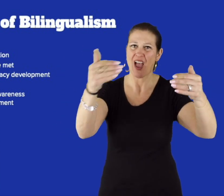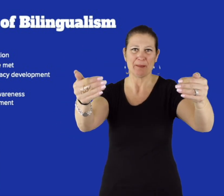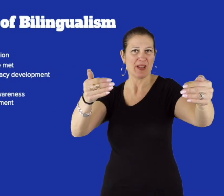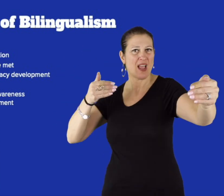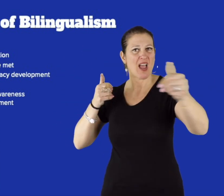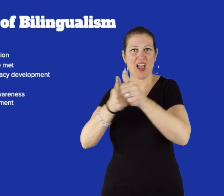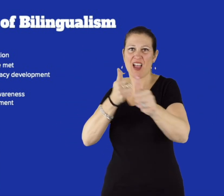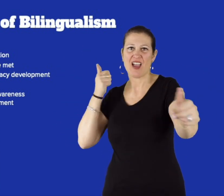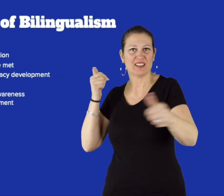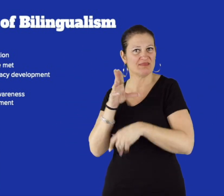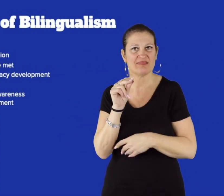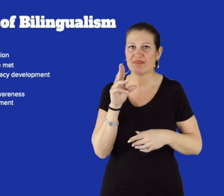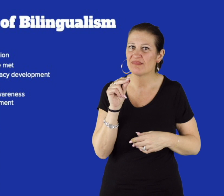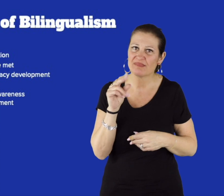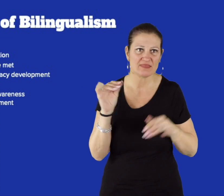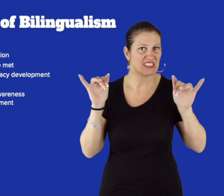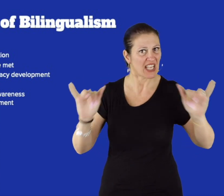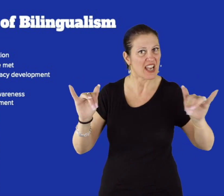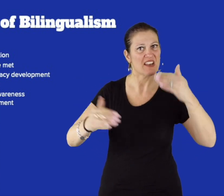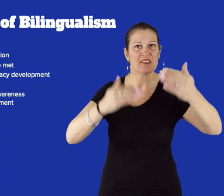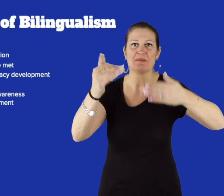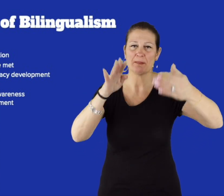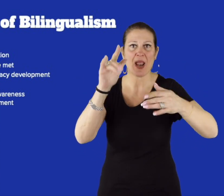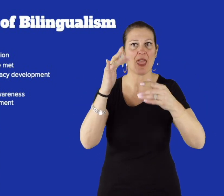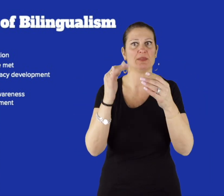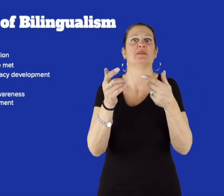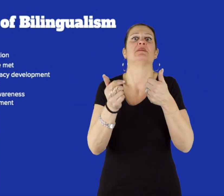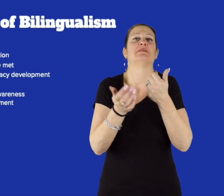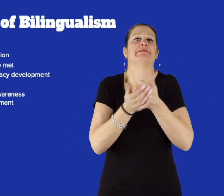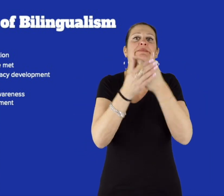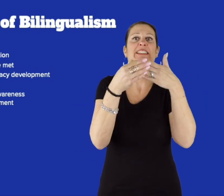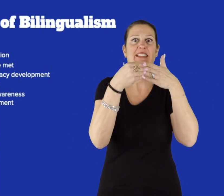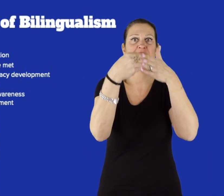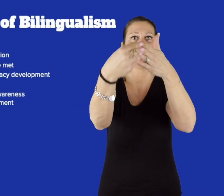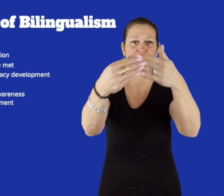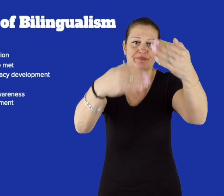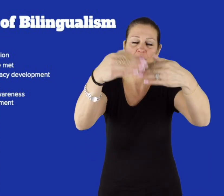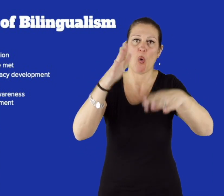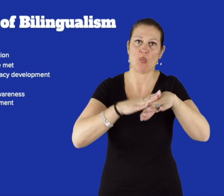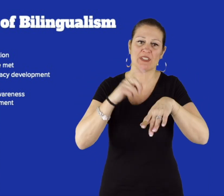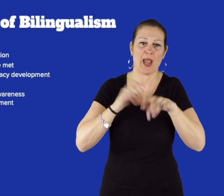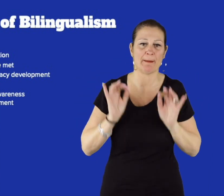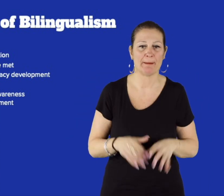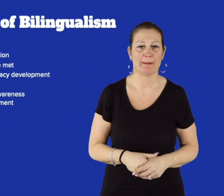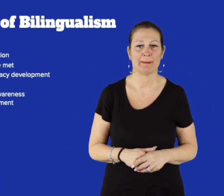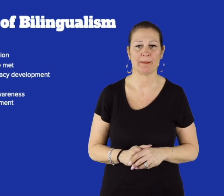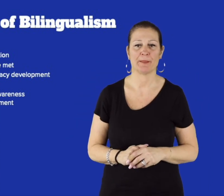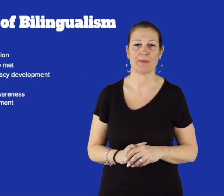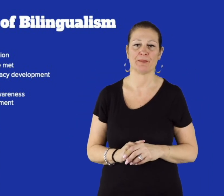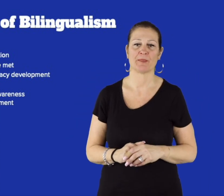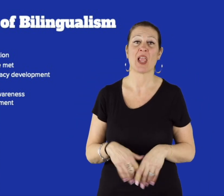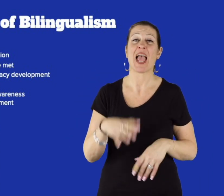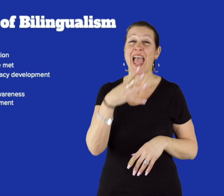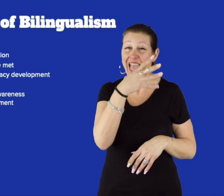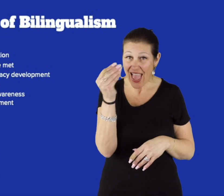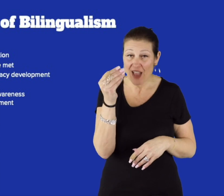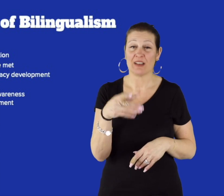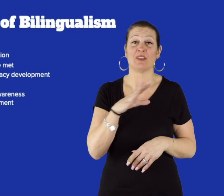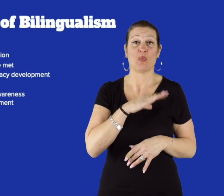Becoming bilingual does not negatively interfere with language development, but instead having fluency in one language supports the development in a second language.